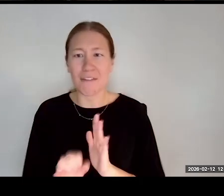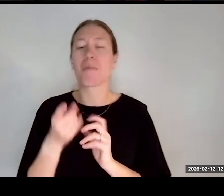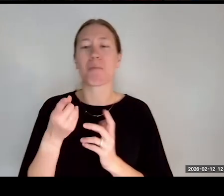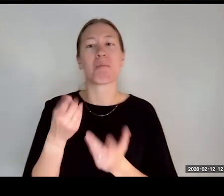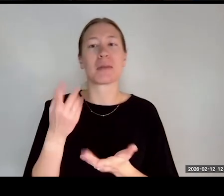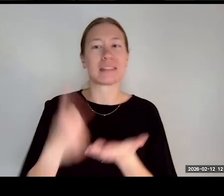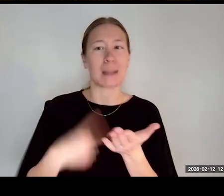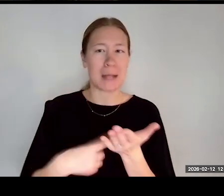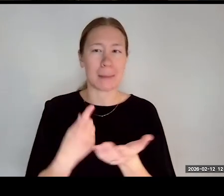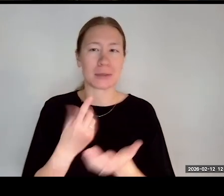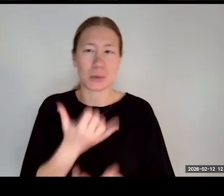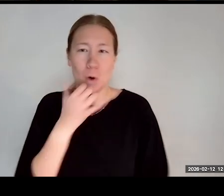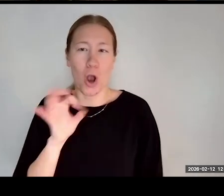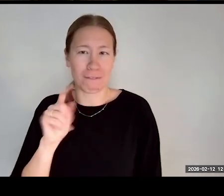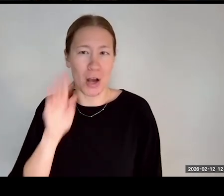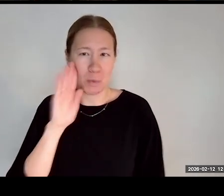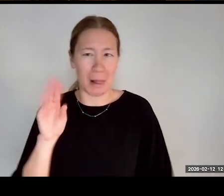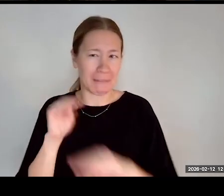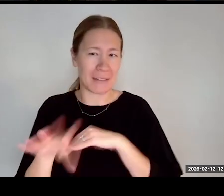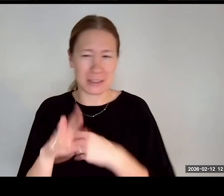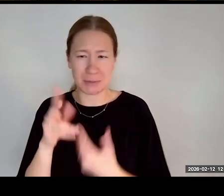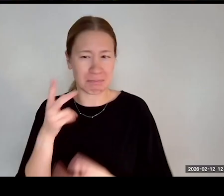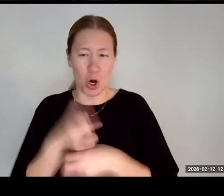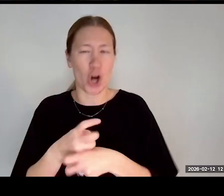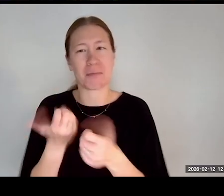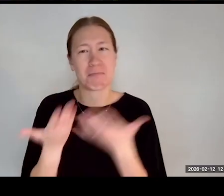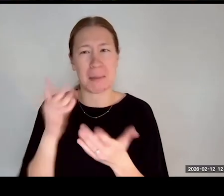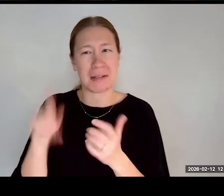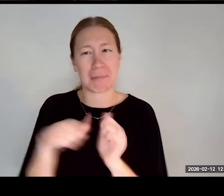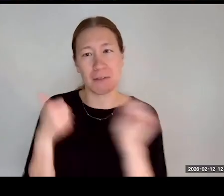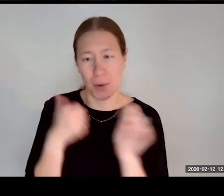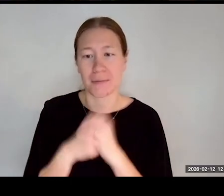If they look too similar, you should probably avoid that font face. You'll notice that there are letters